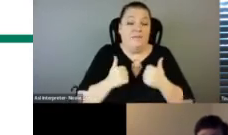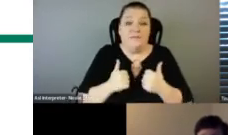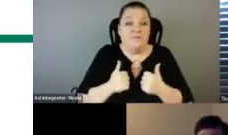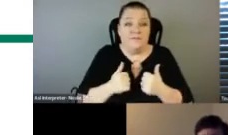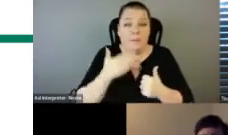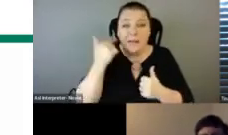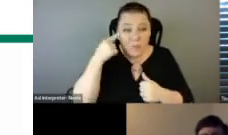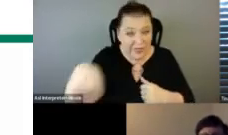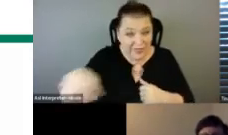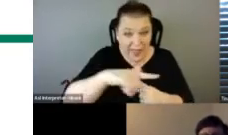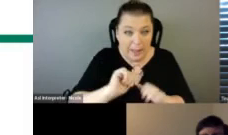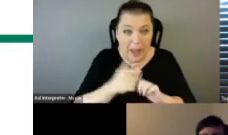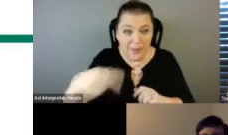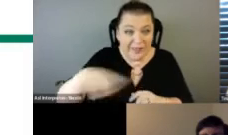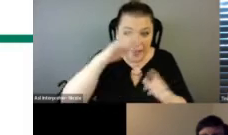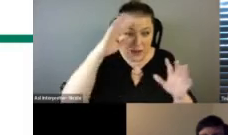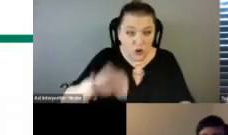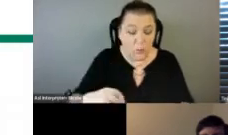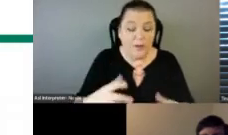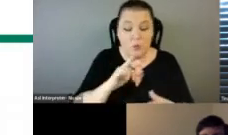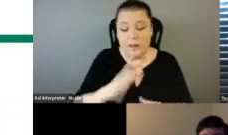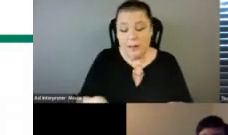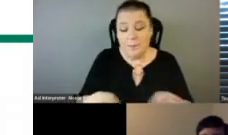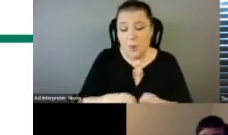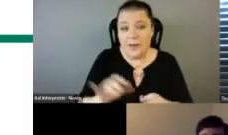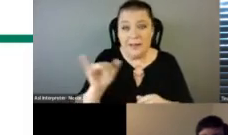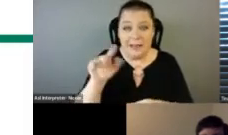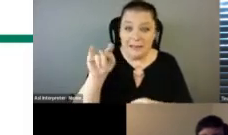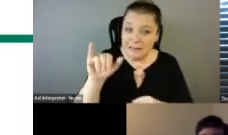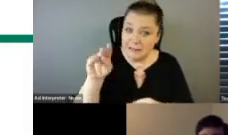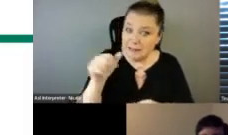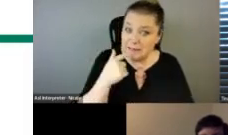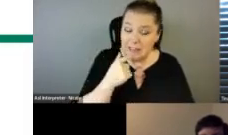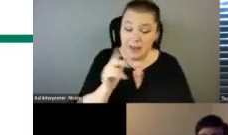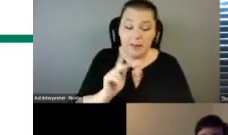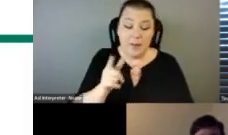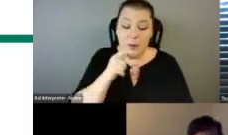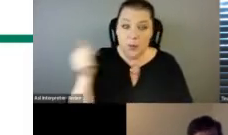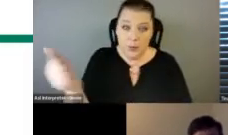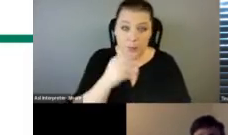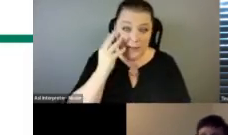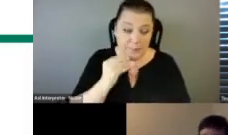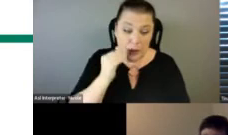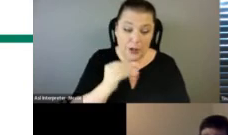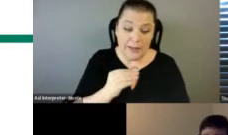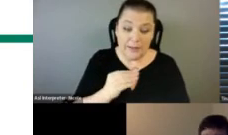they determine. So I think it's very important, as Tina said that people with lived experience both substance use and mental health lived